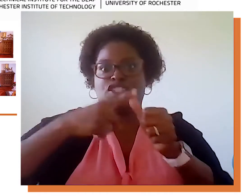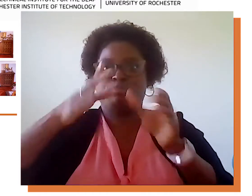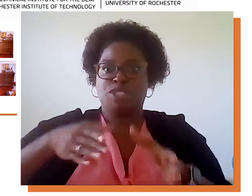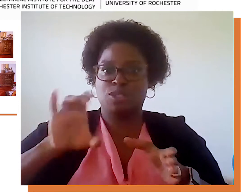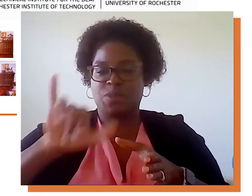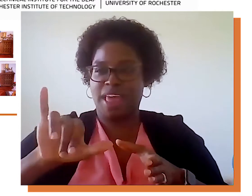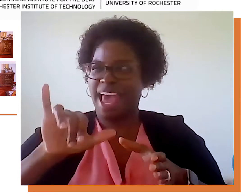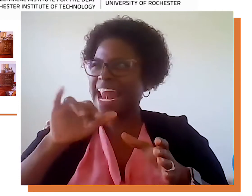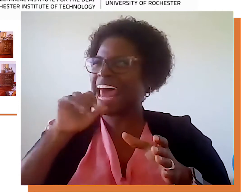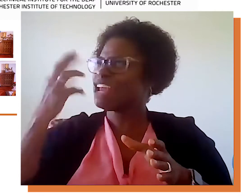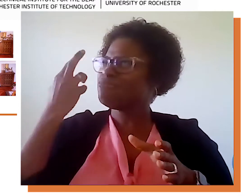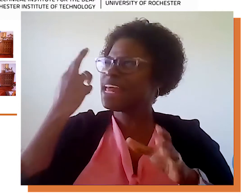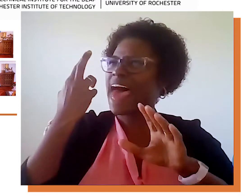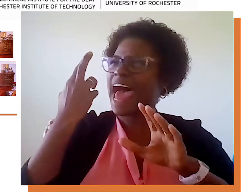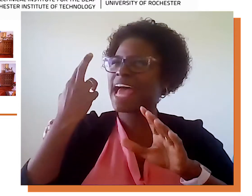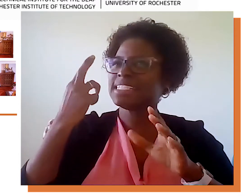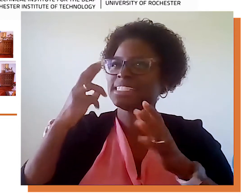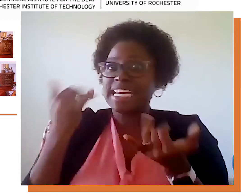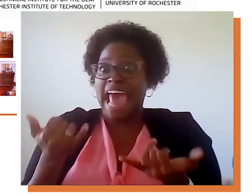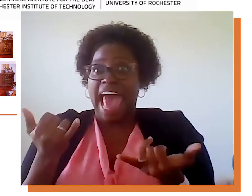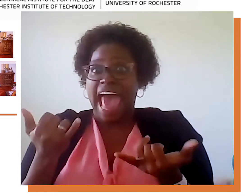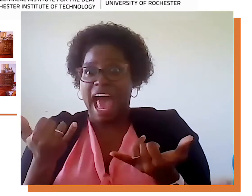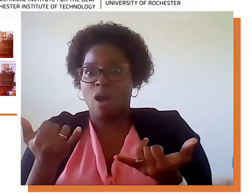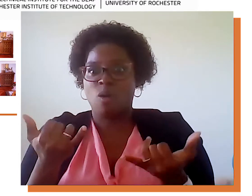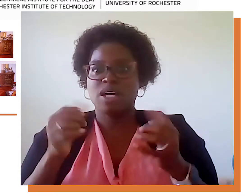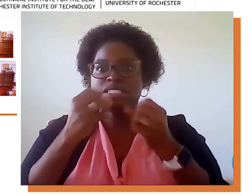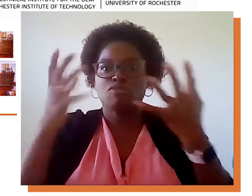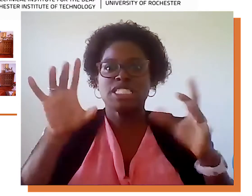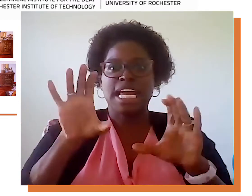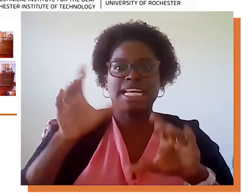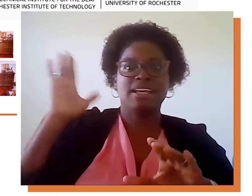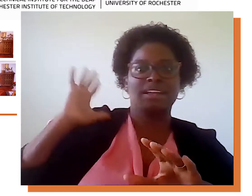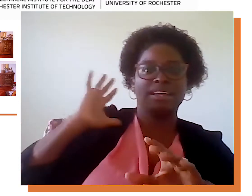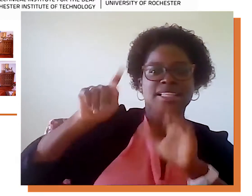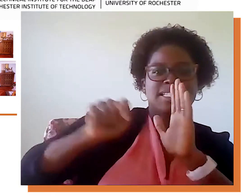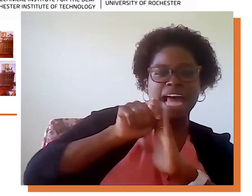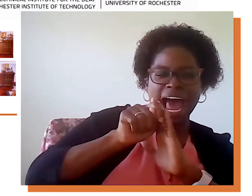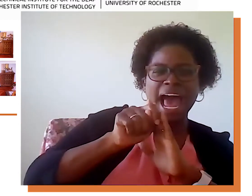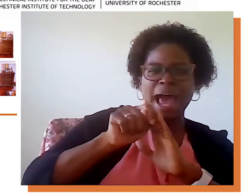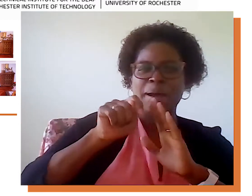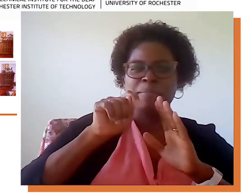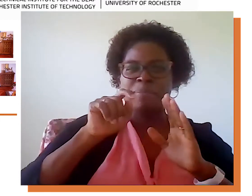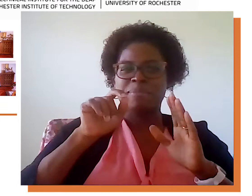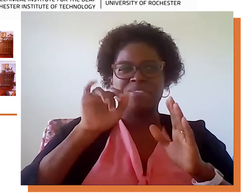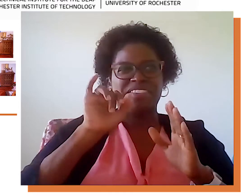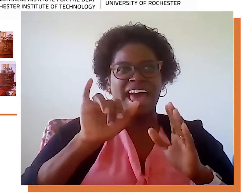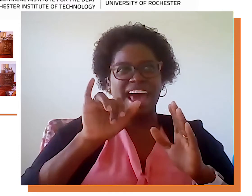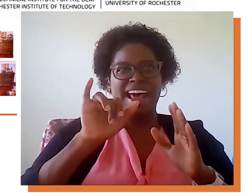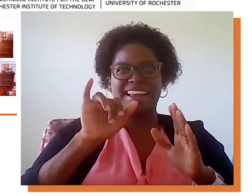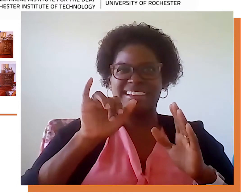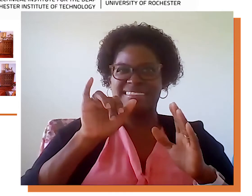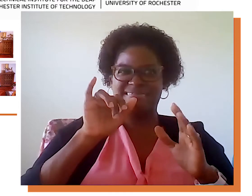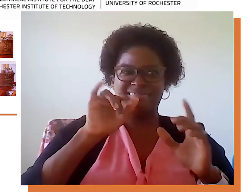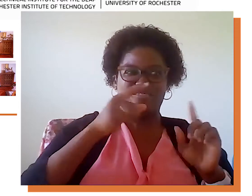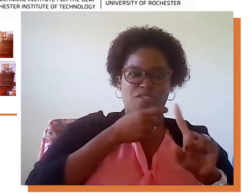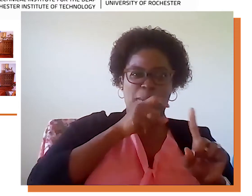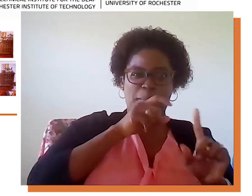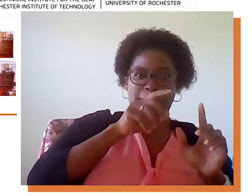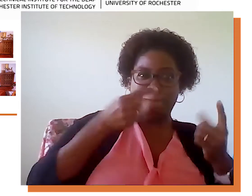I was really, like, kind of the first person to go through that experience. You have to remember, that many years ago,